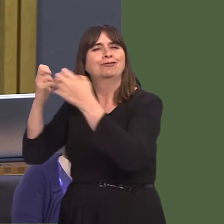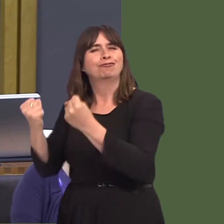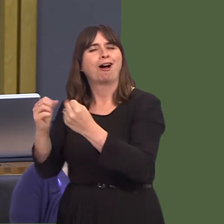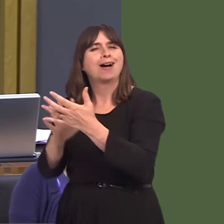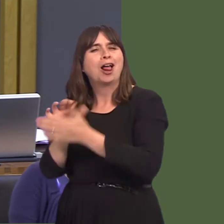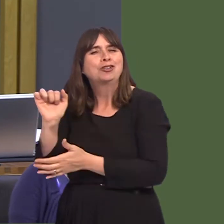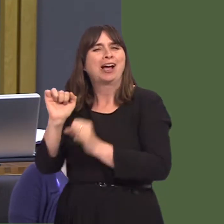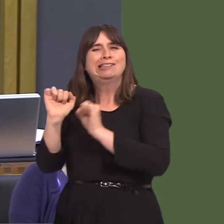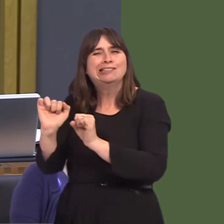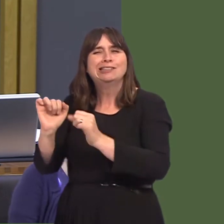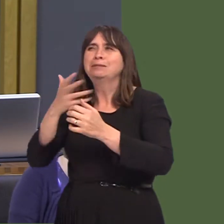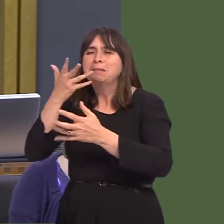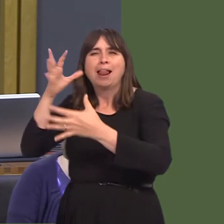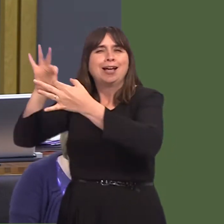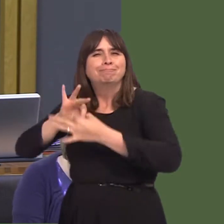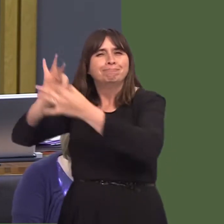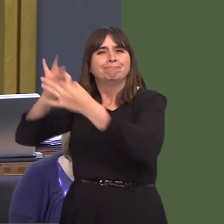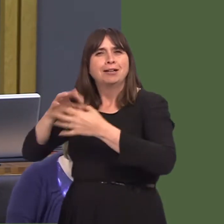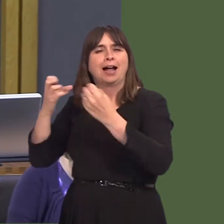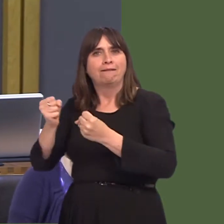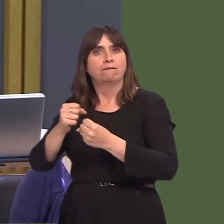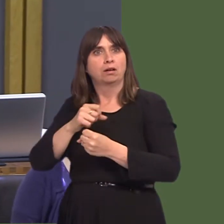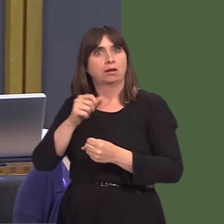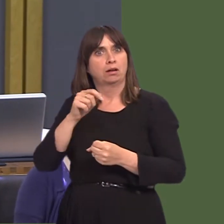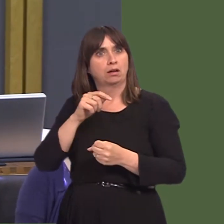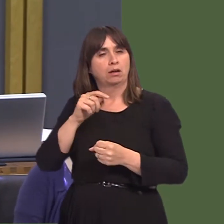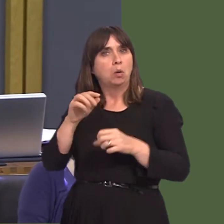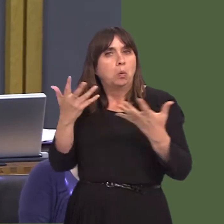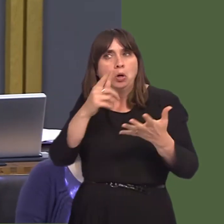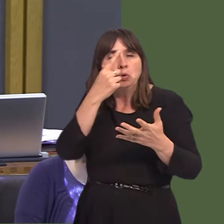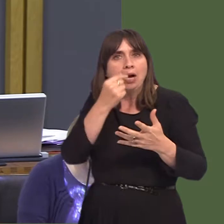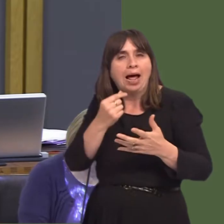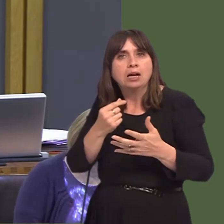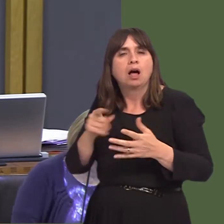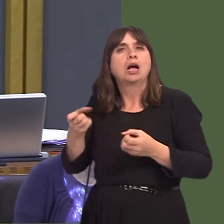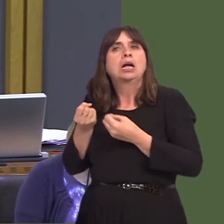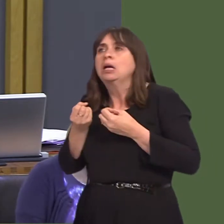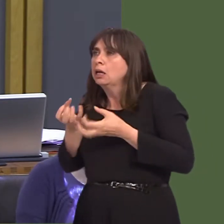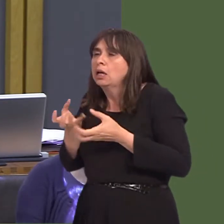do you understand those concerns and is there anything you can say today that would give comfort to those with these concerns?